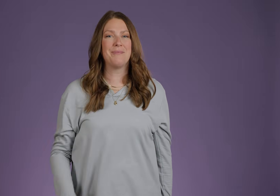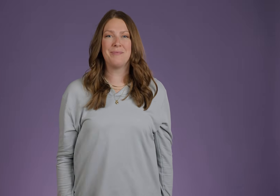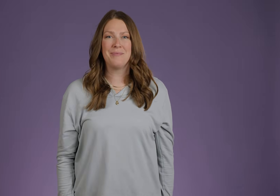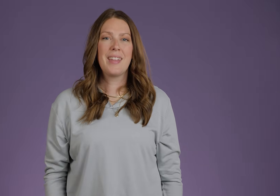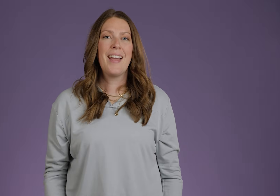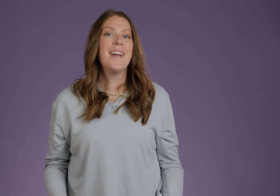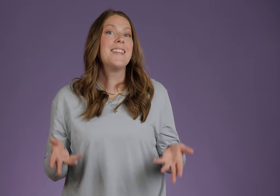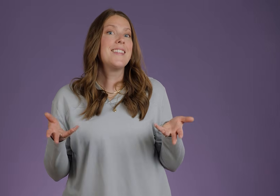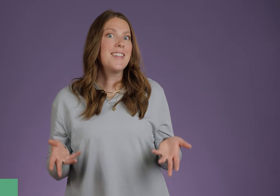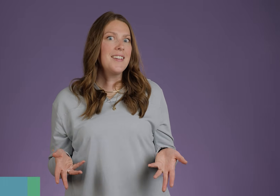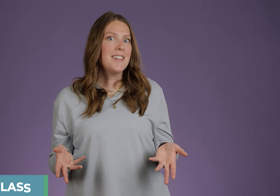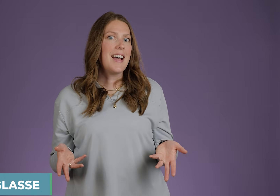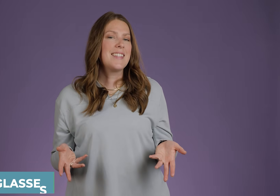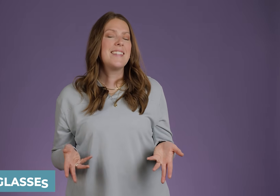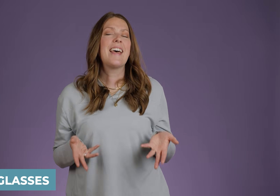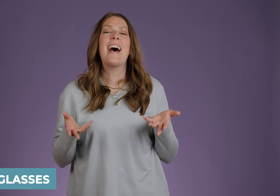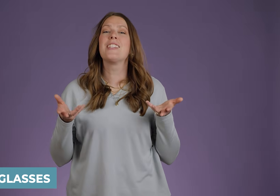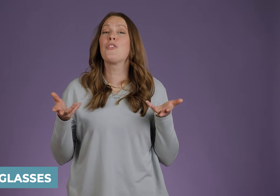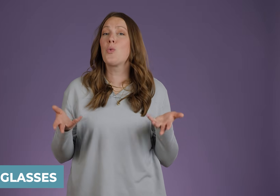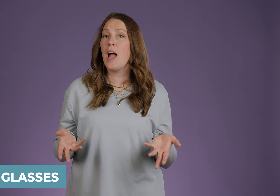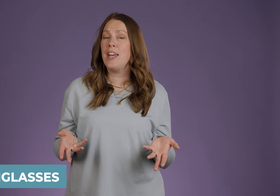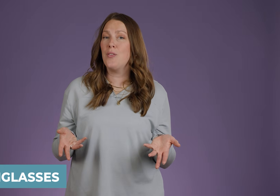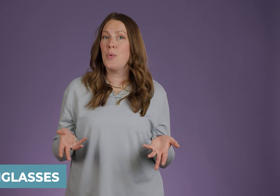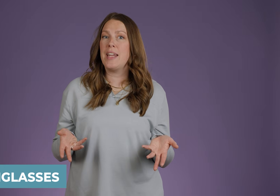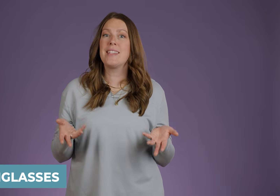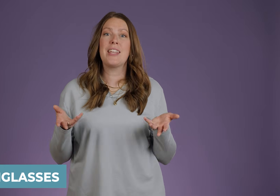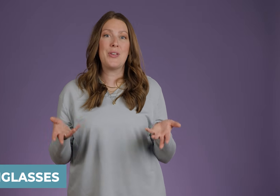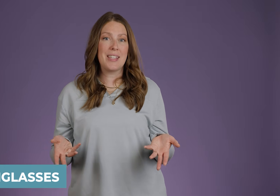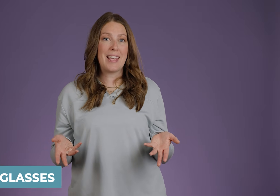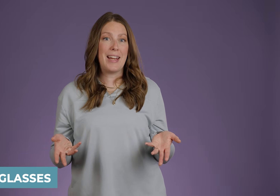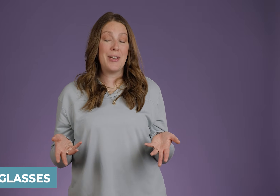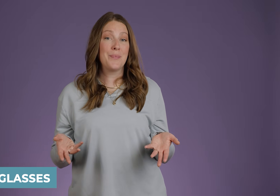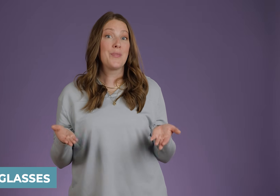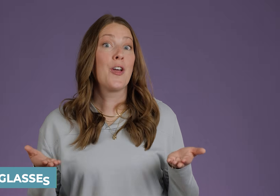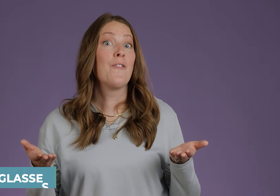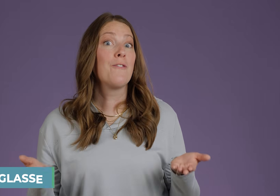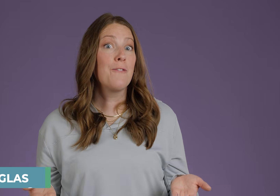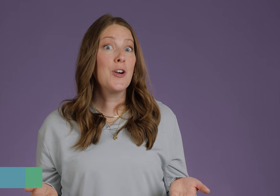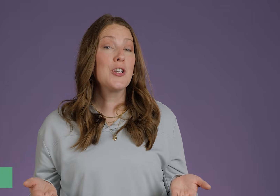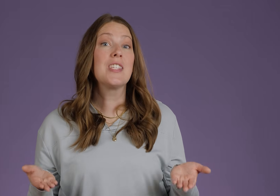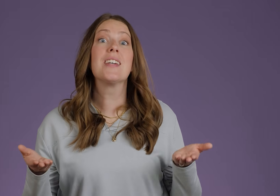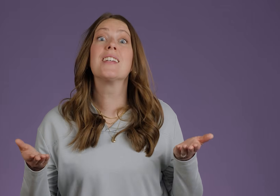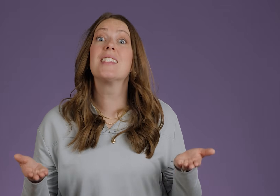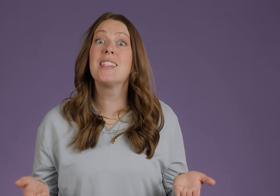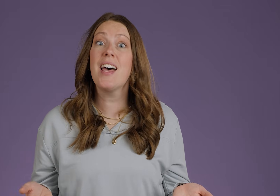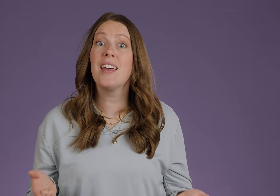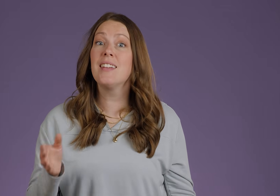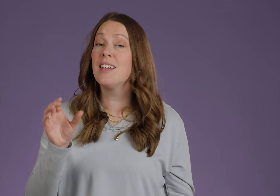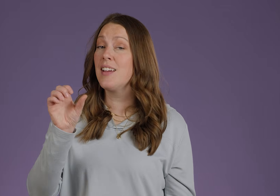Sunglasses has a variety of ways that you can sign it. First sun.